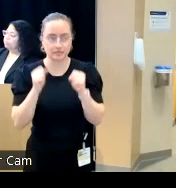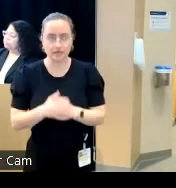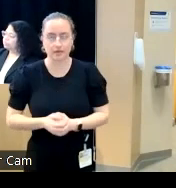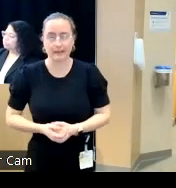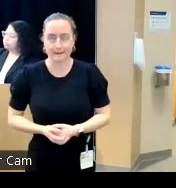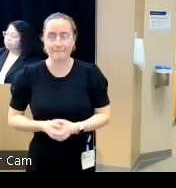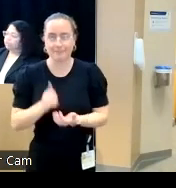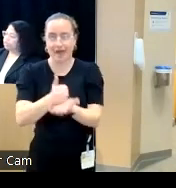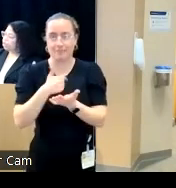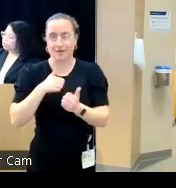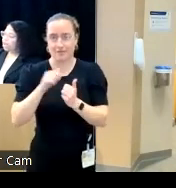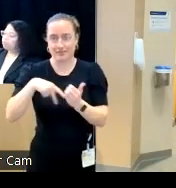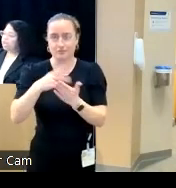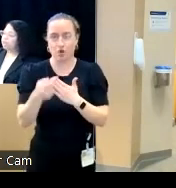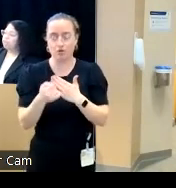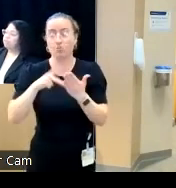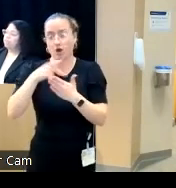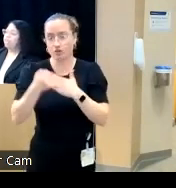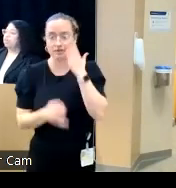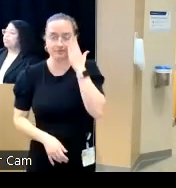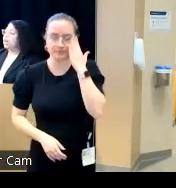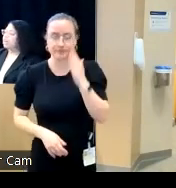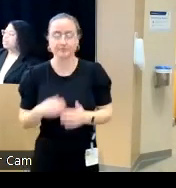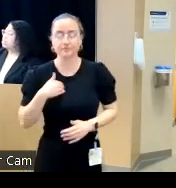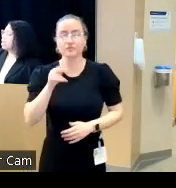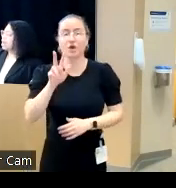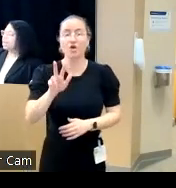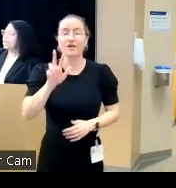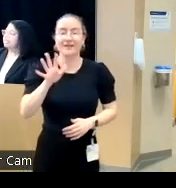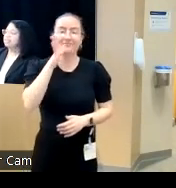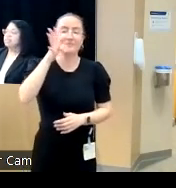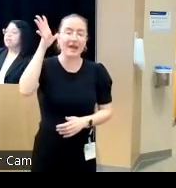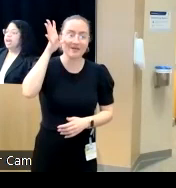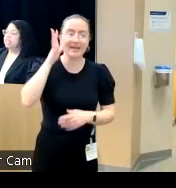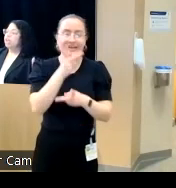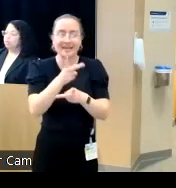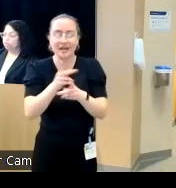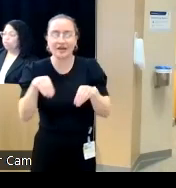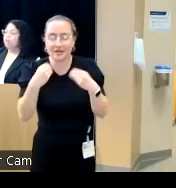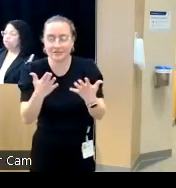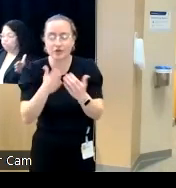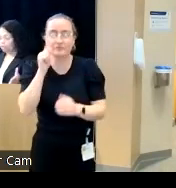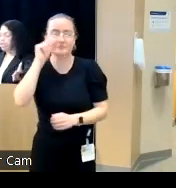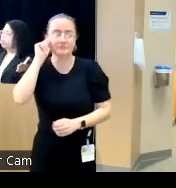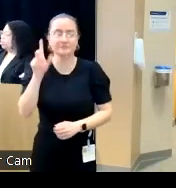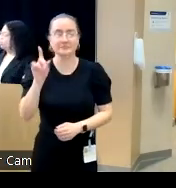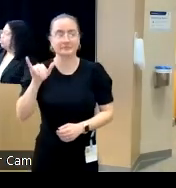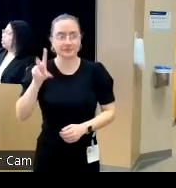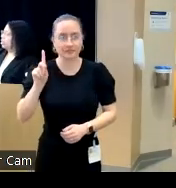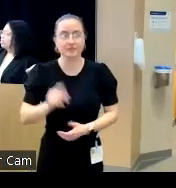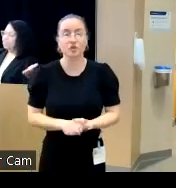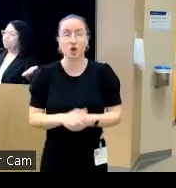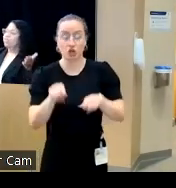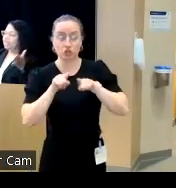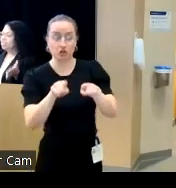um 35 parent caregiver Adolescent dyads and they will during the intervention will get an incentive